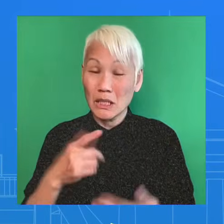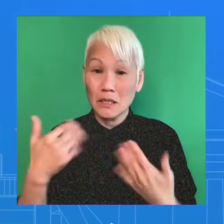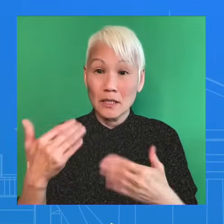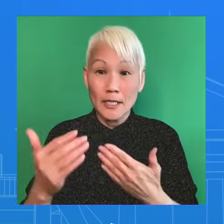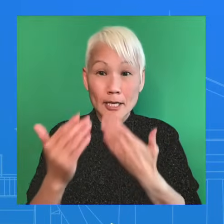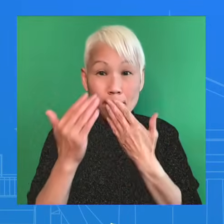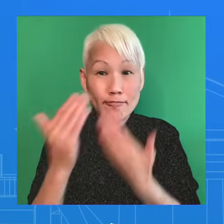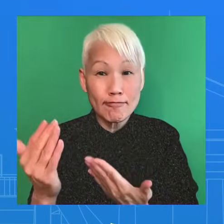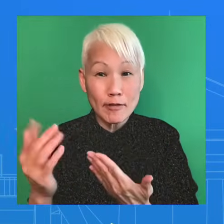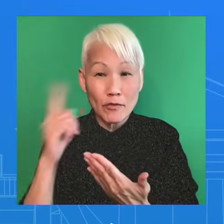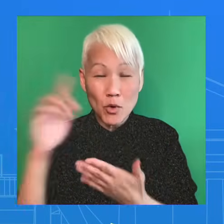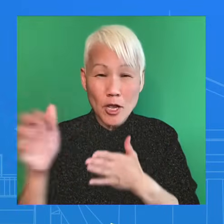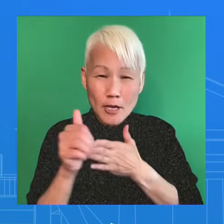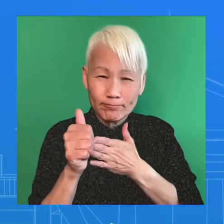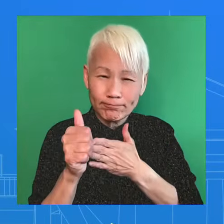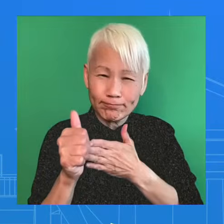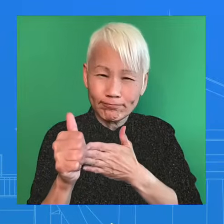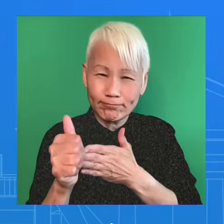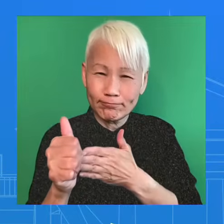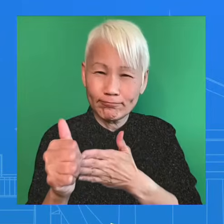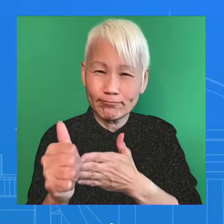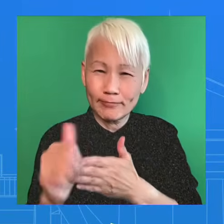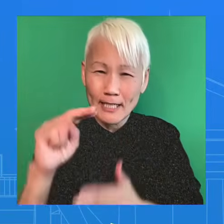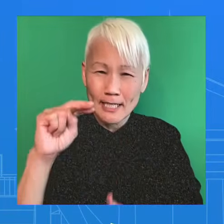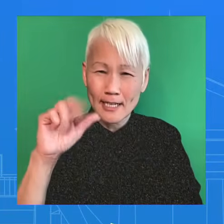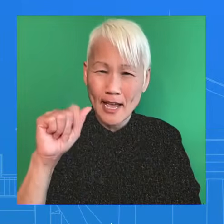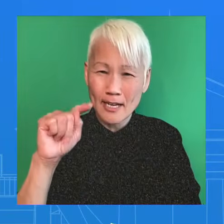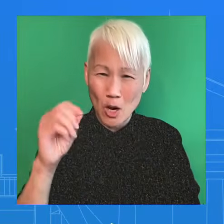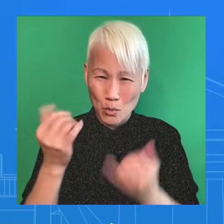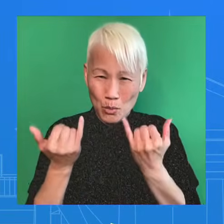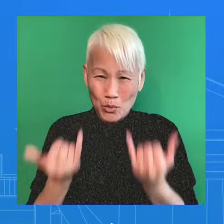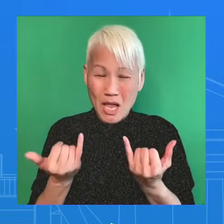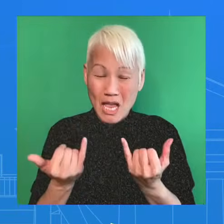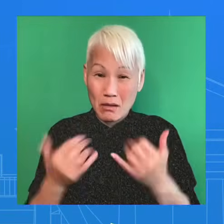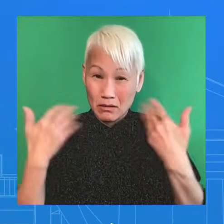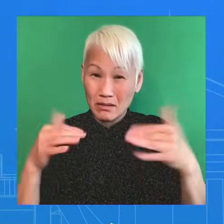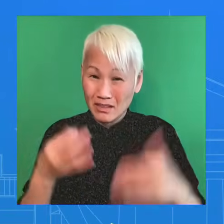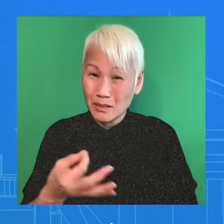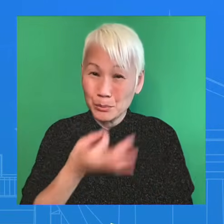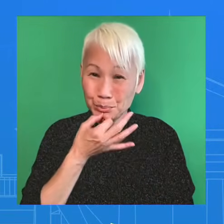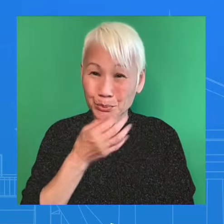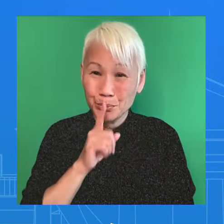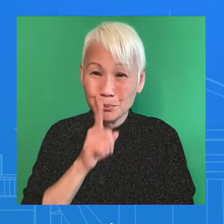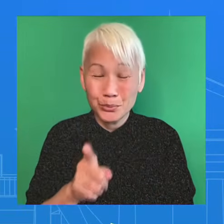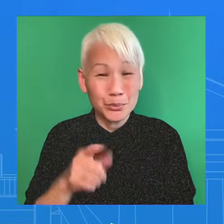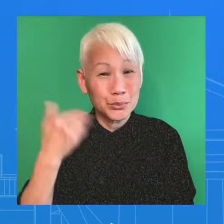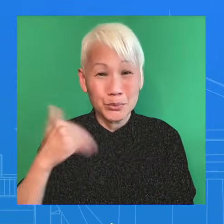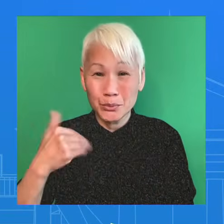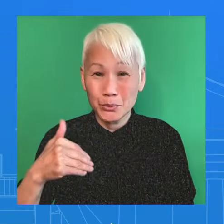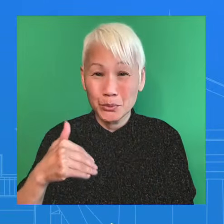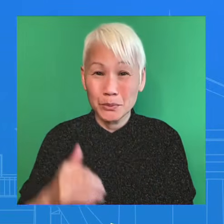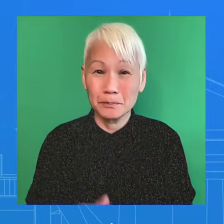And he's just done a masterful job, particularly when you look at what the Alliance has been able to do unilaterally,